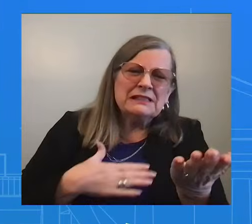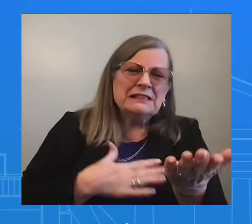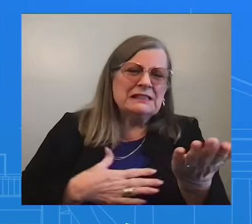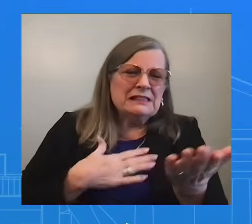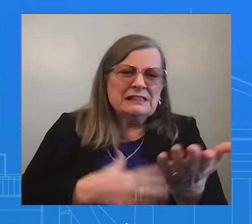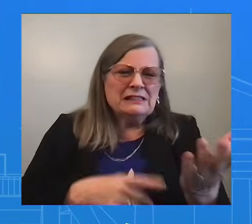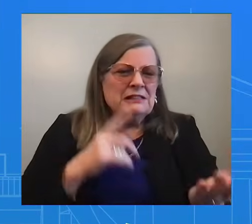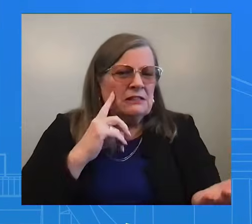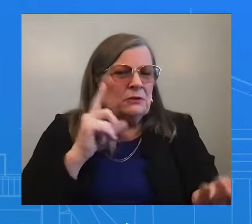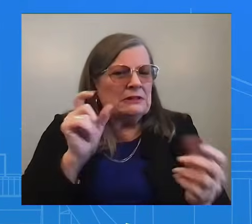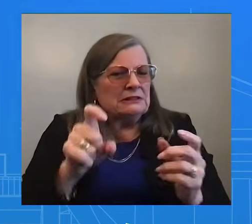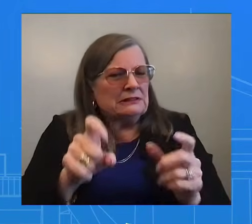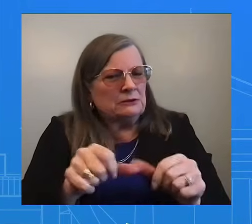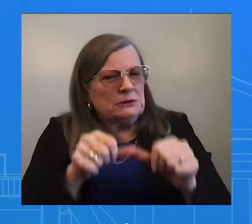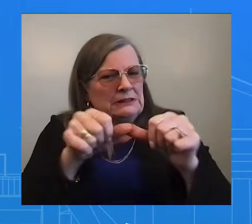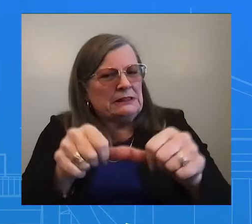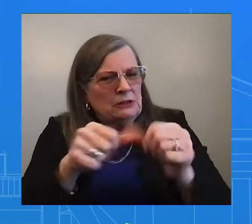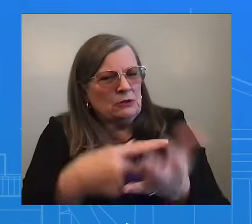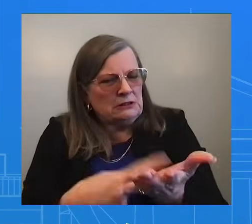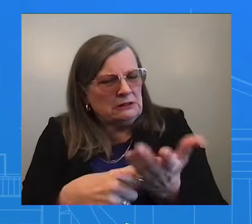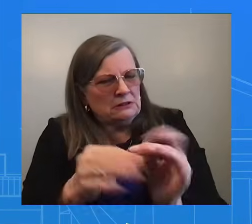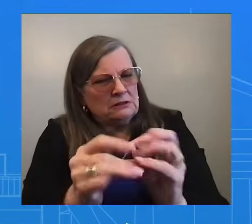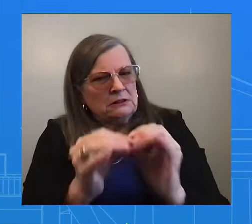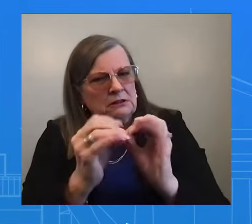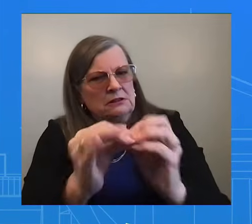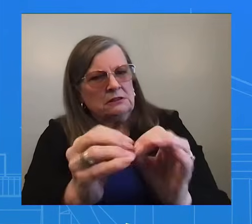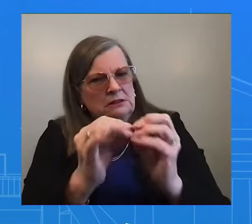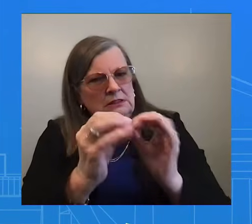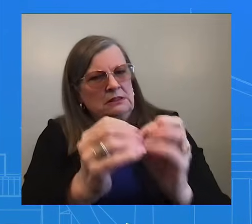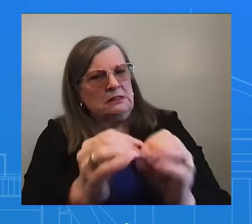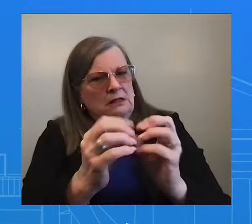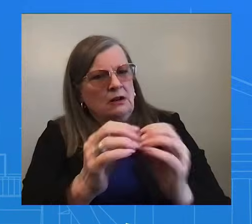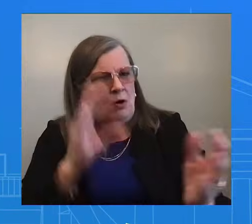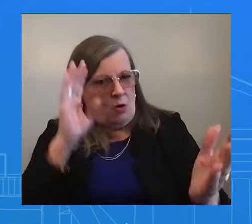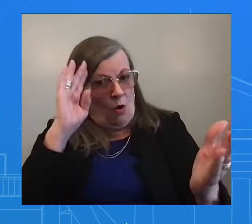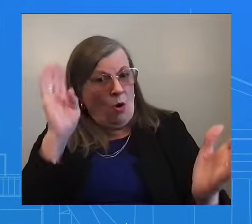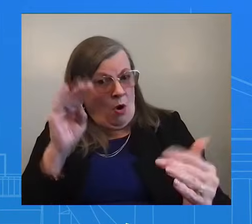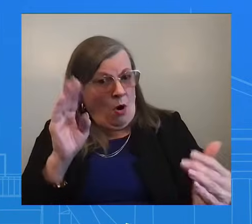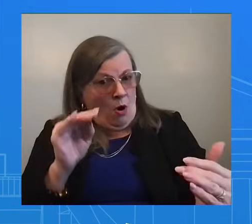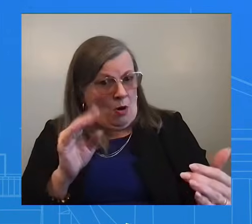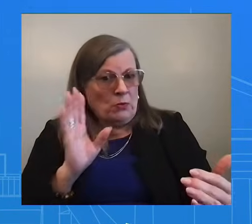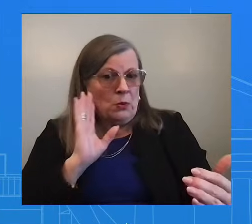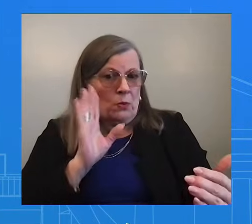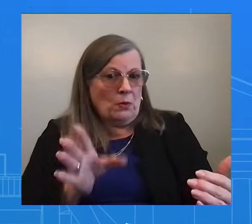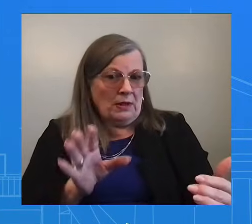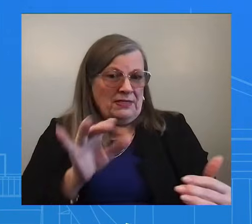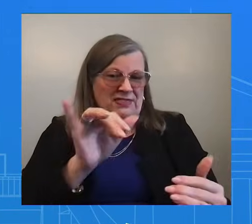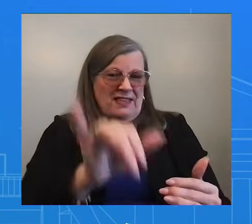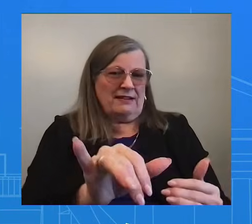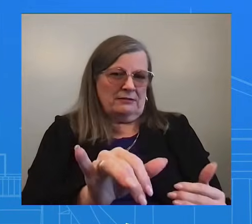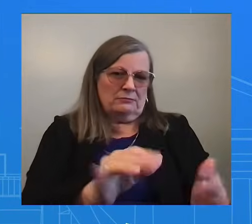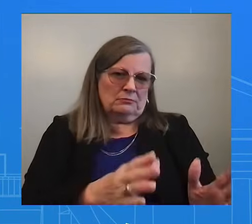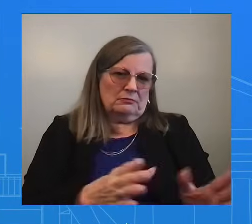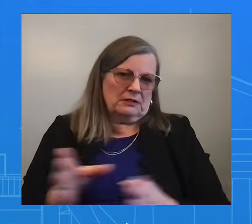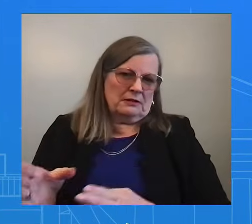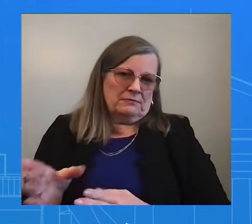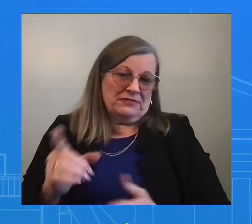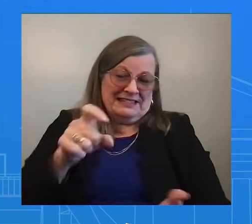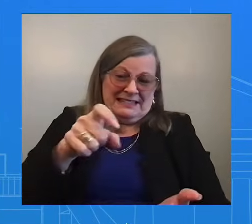just to make sure that we -- we deal with the flow. But we also need funding. We also need funding to deal with border security,